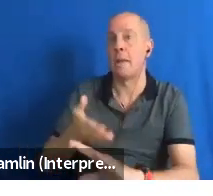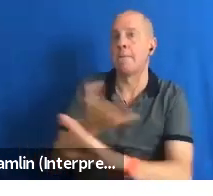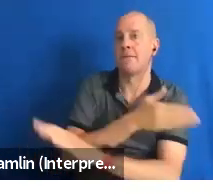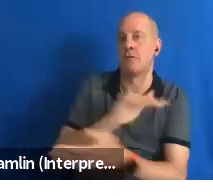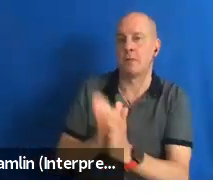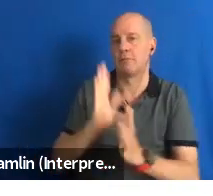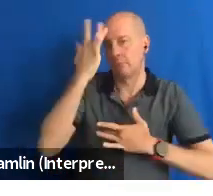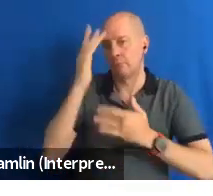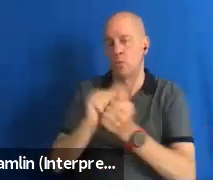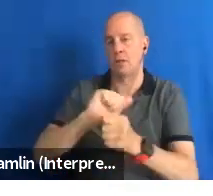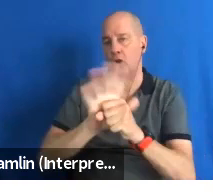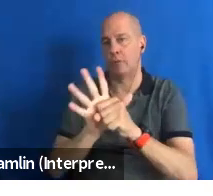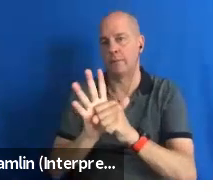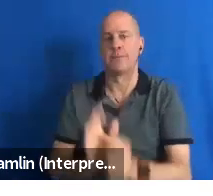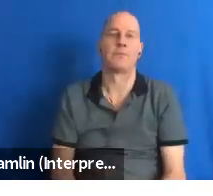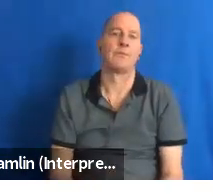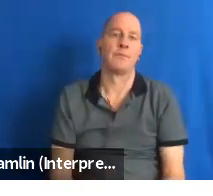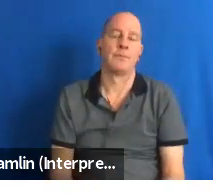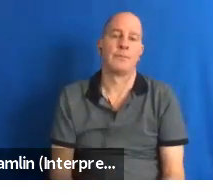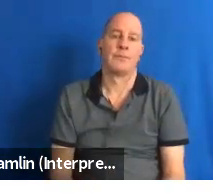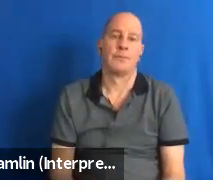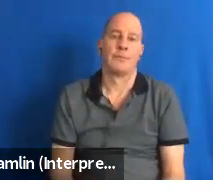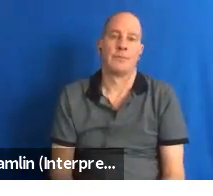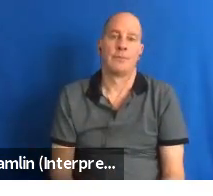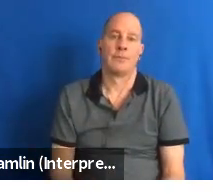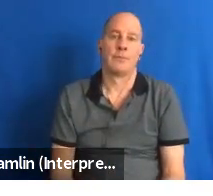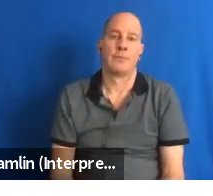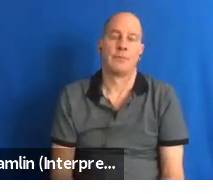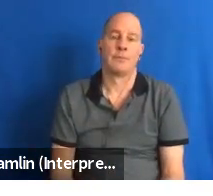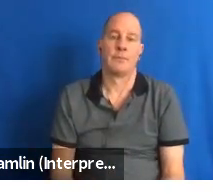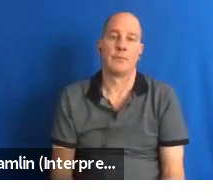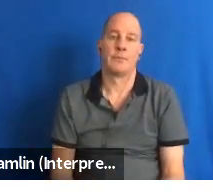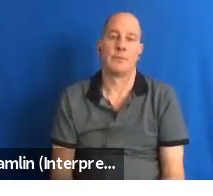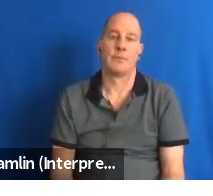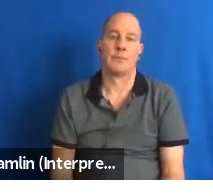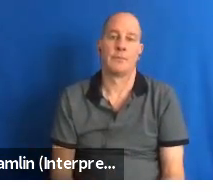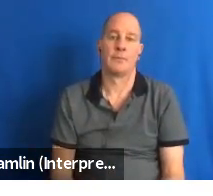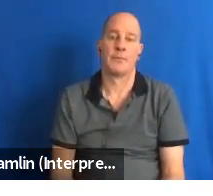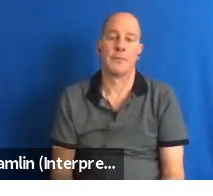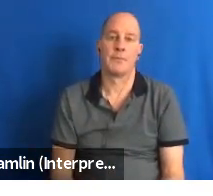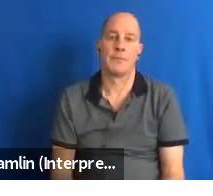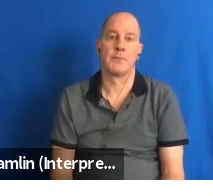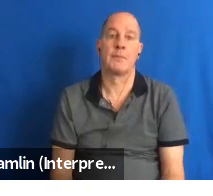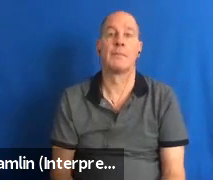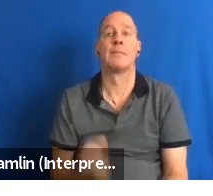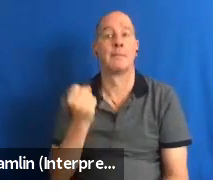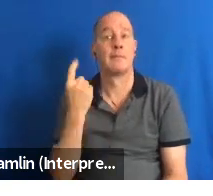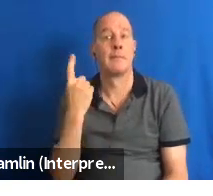The other thing I wanted to mention, though, is that we do find that people with certain types of